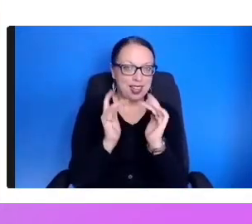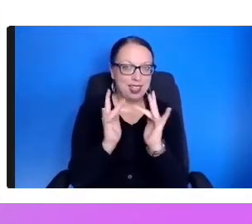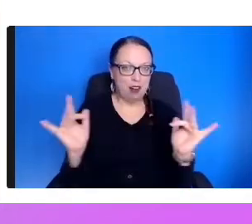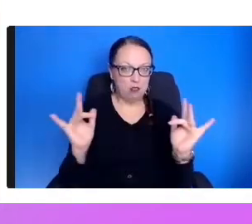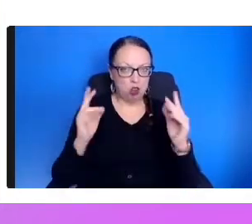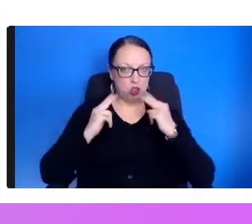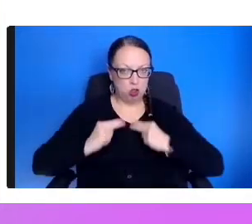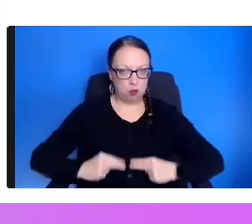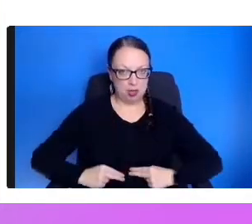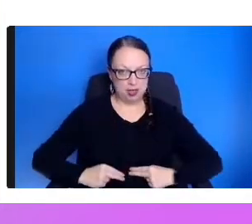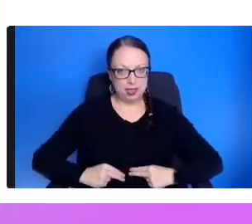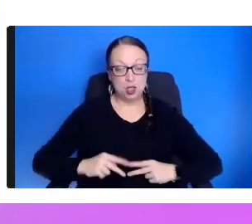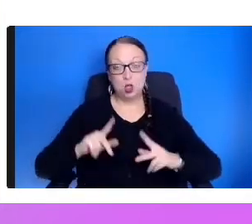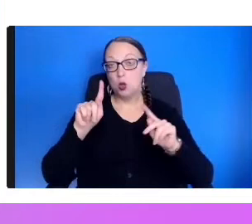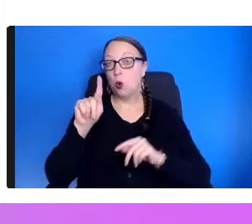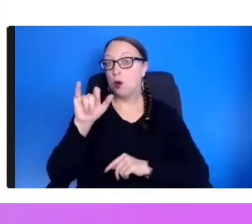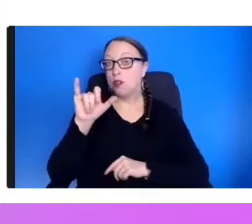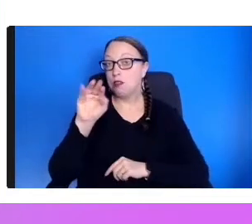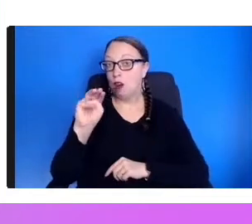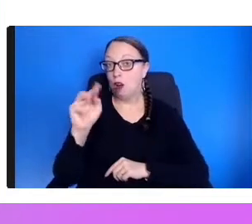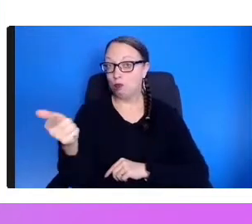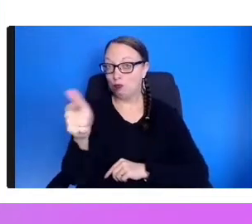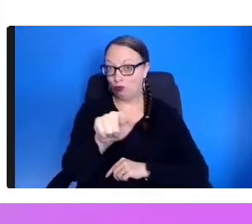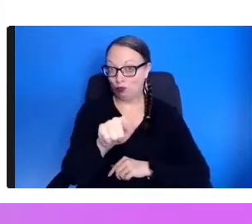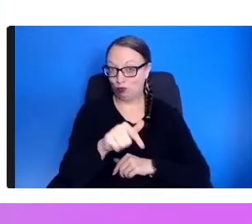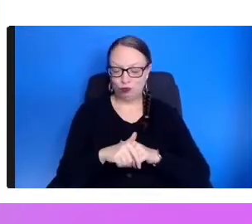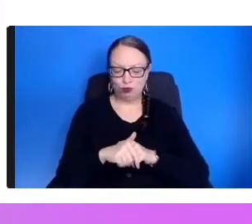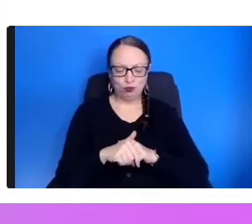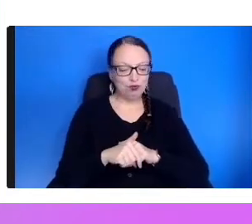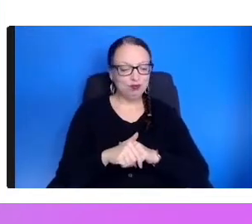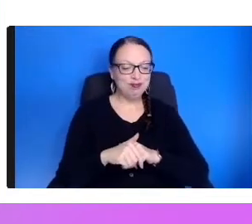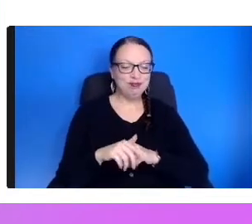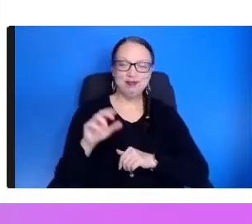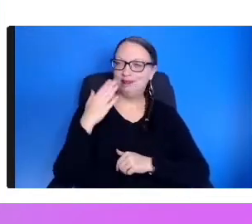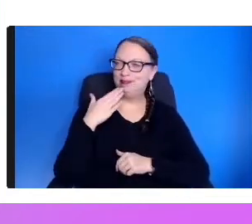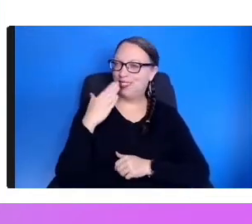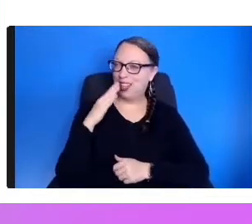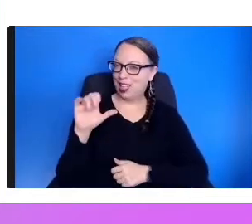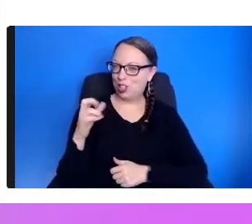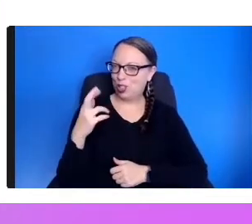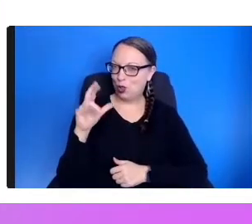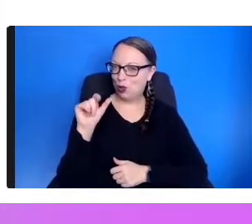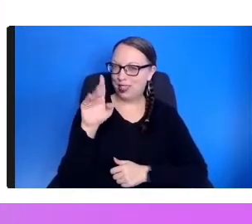Tom over to you. Okay thanks Christine that was great.